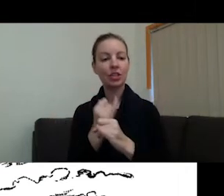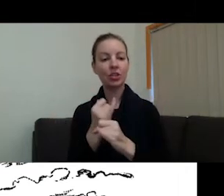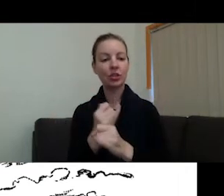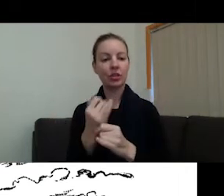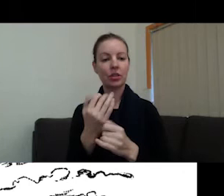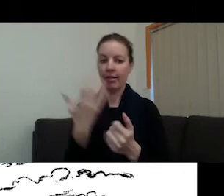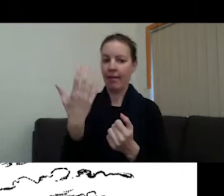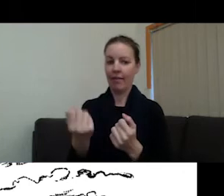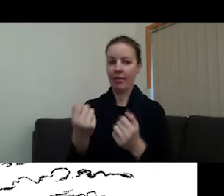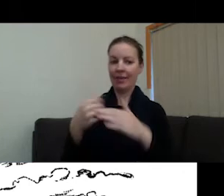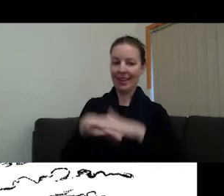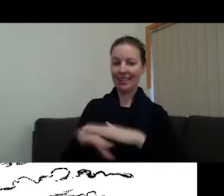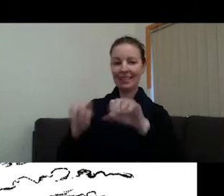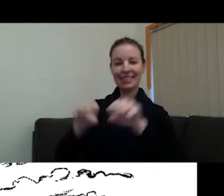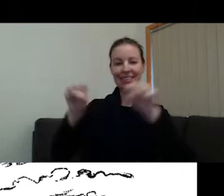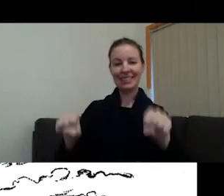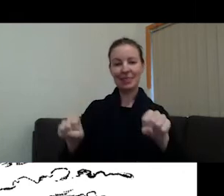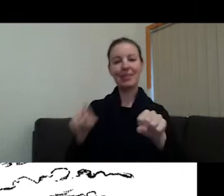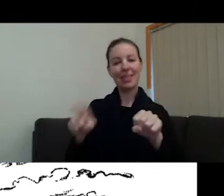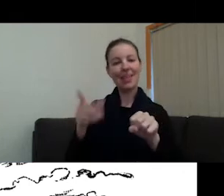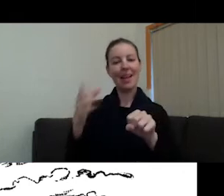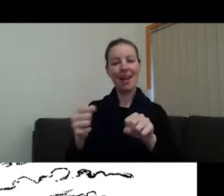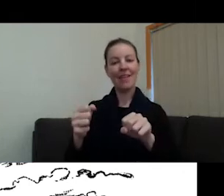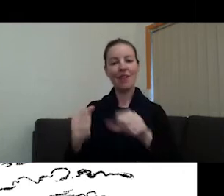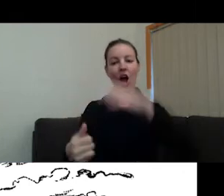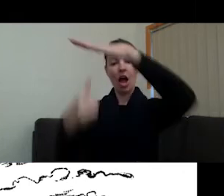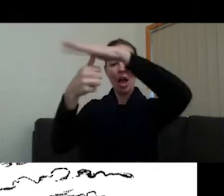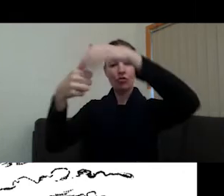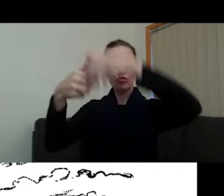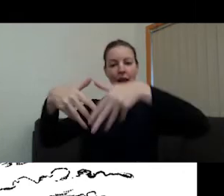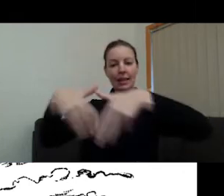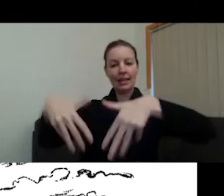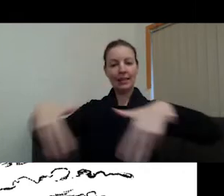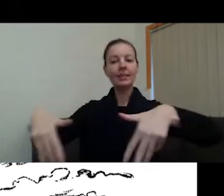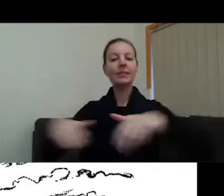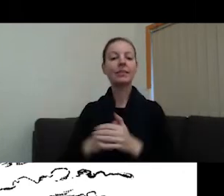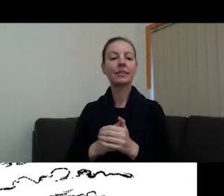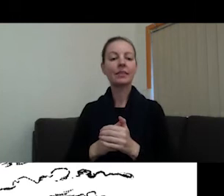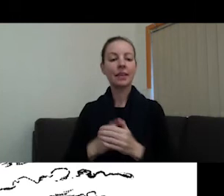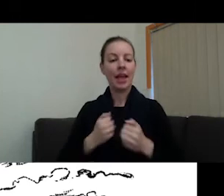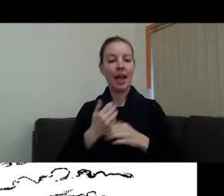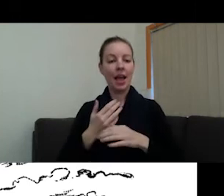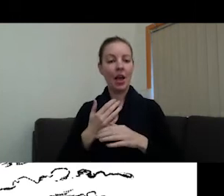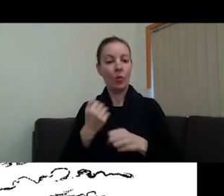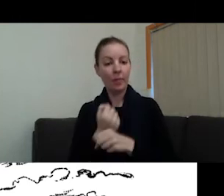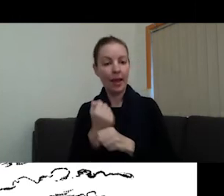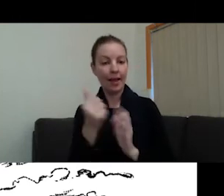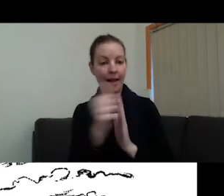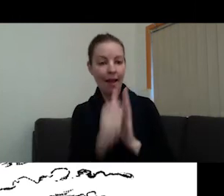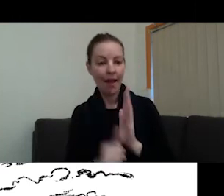art, exhibit, publish, perform and relate to each other within these systems. Our work is made on stolen land. How do we want to challenge